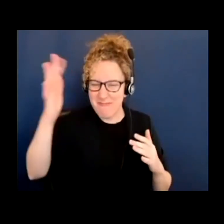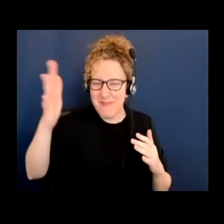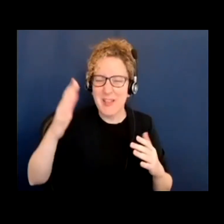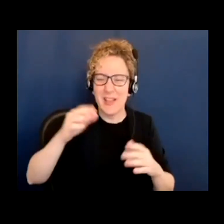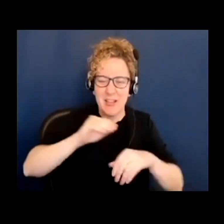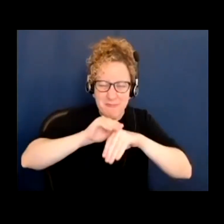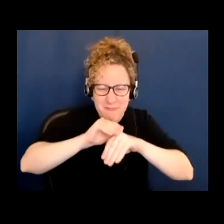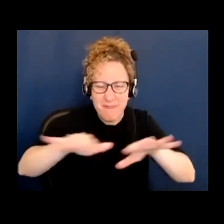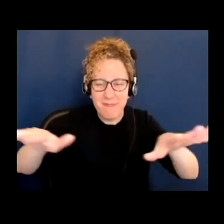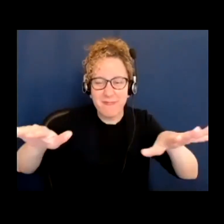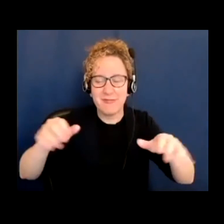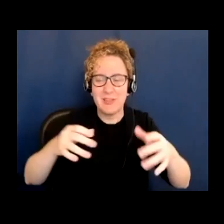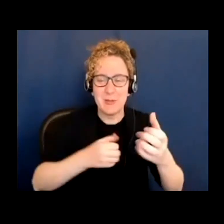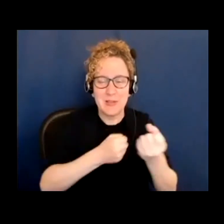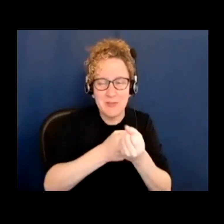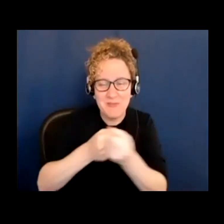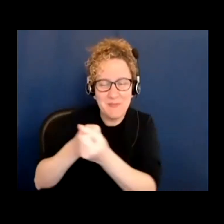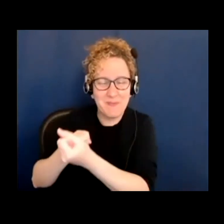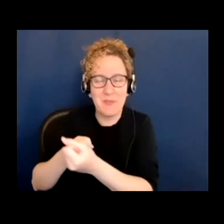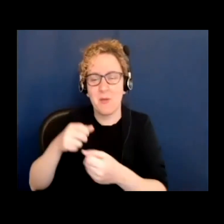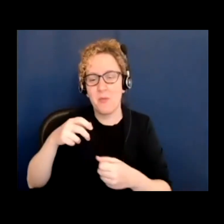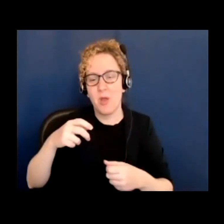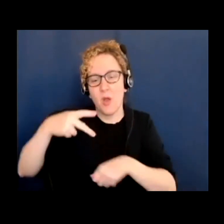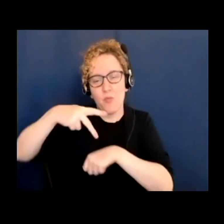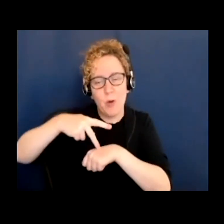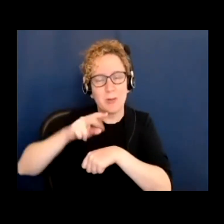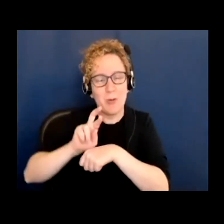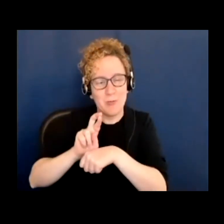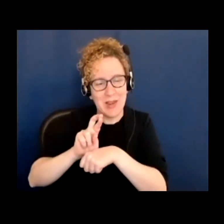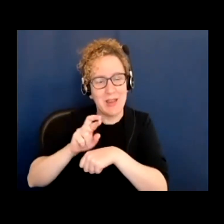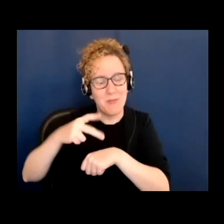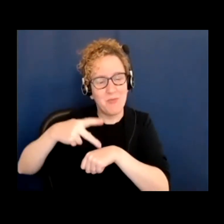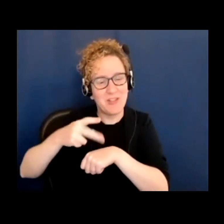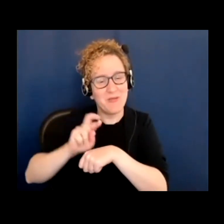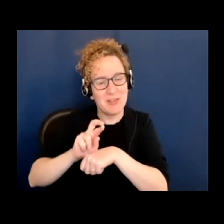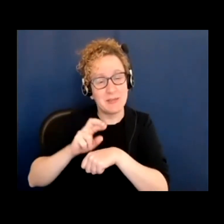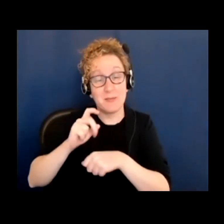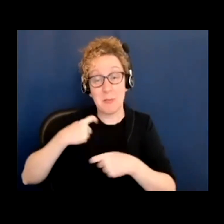as a Puerto Rican Spanish speaker crushing stereotypes by sharing her experiences across